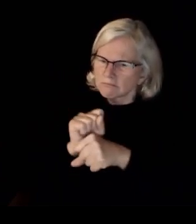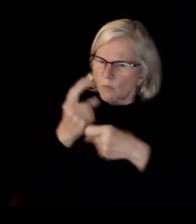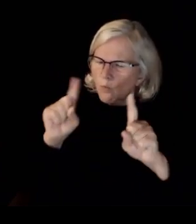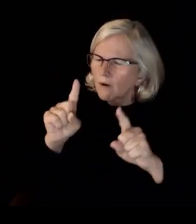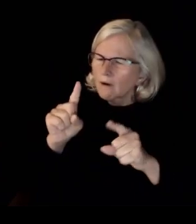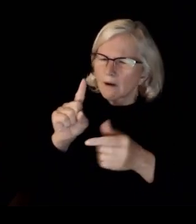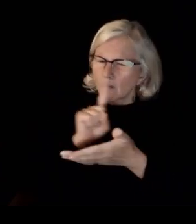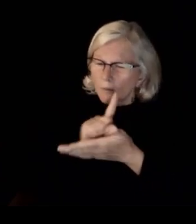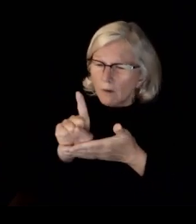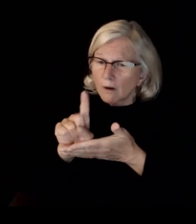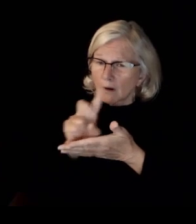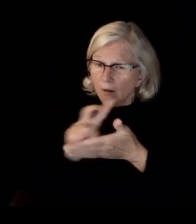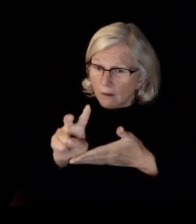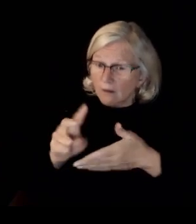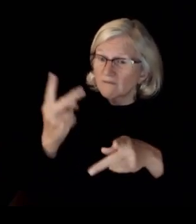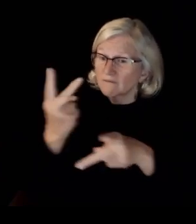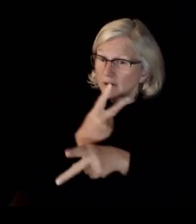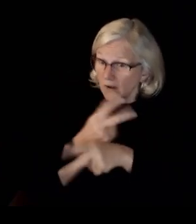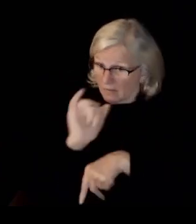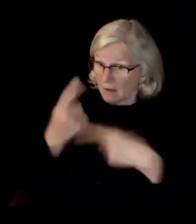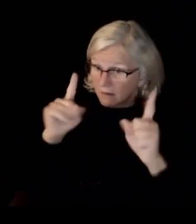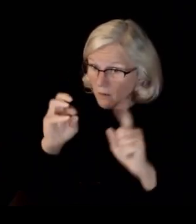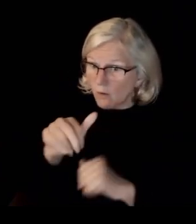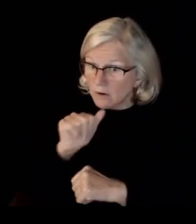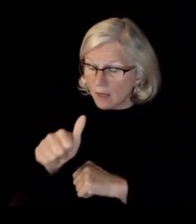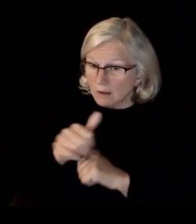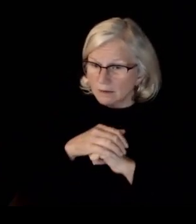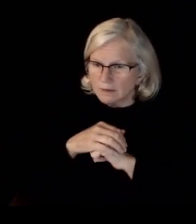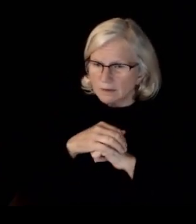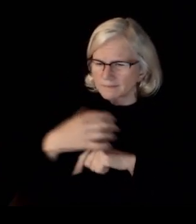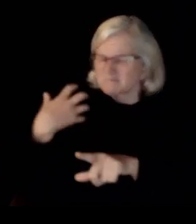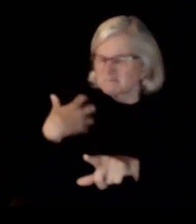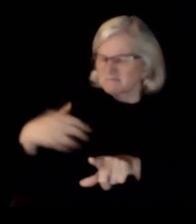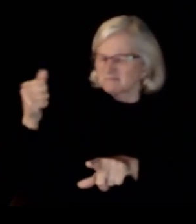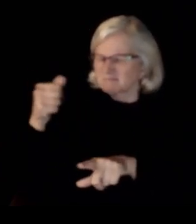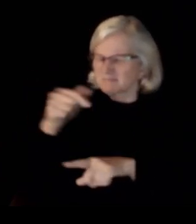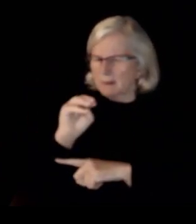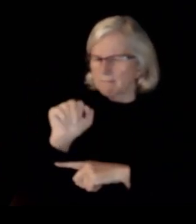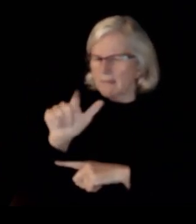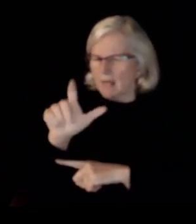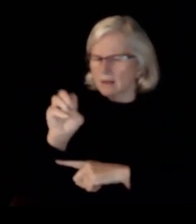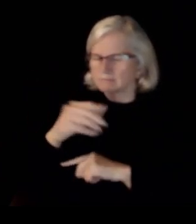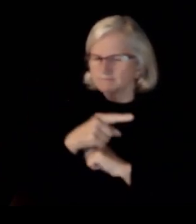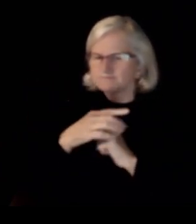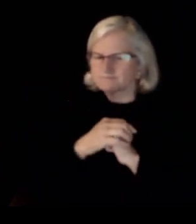Kris to comment as well. I think, as we've said a number of times, we do think that they